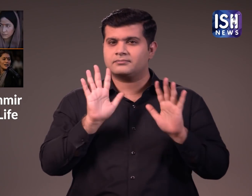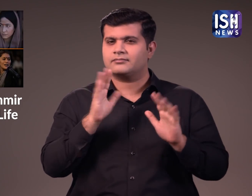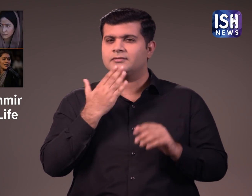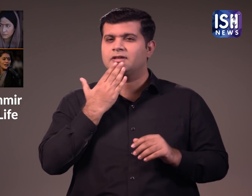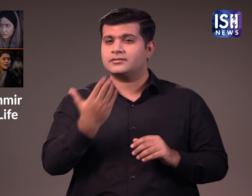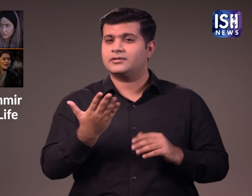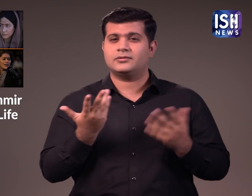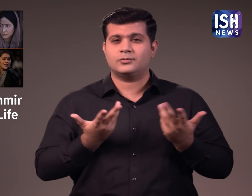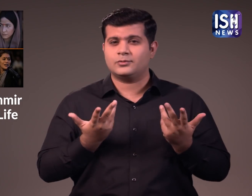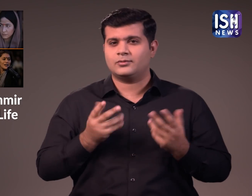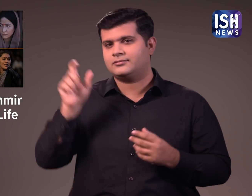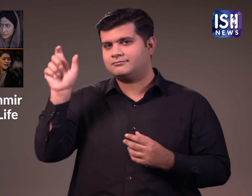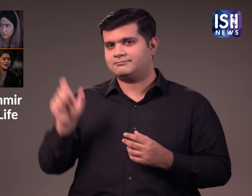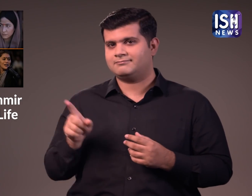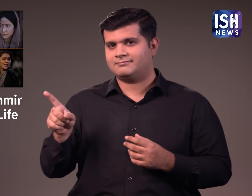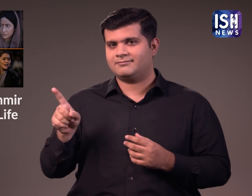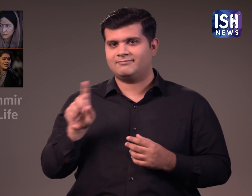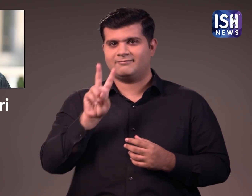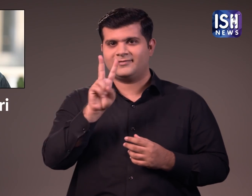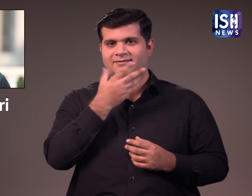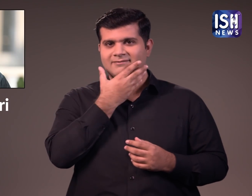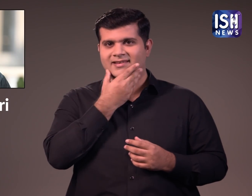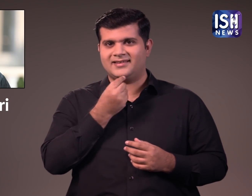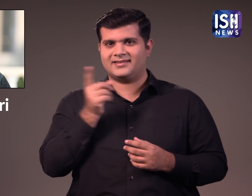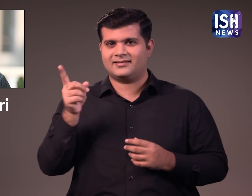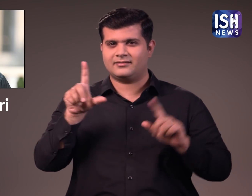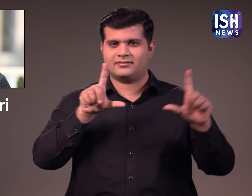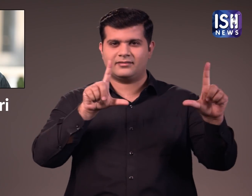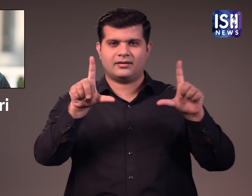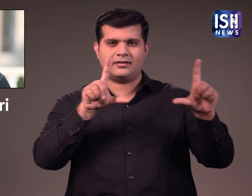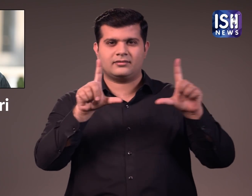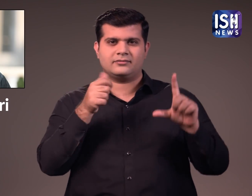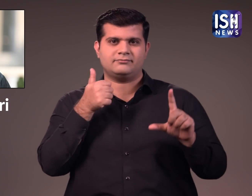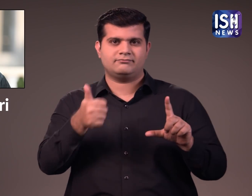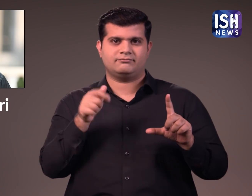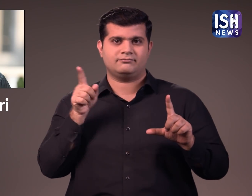It is all thanks to Vivek Agnihotri's direction.